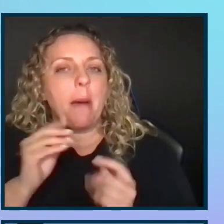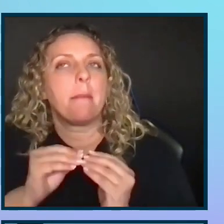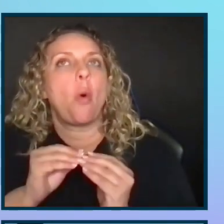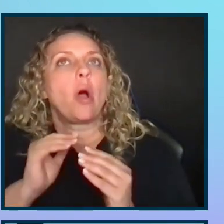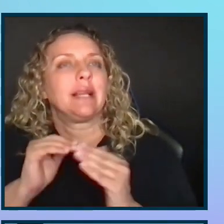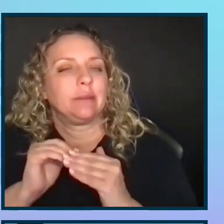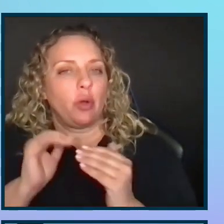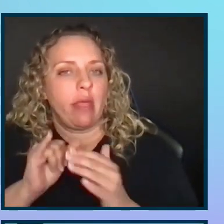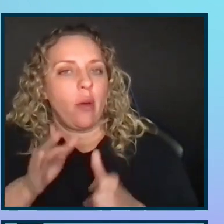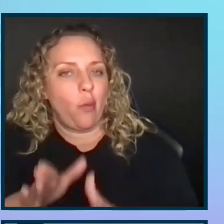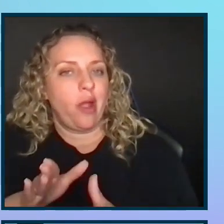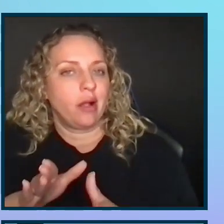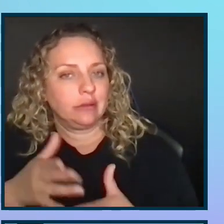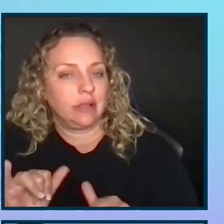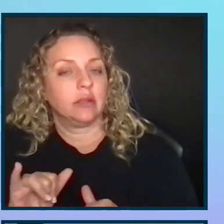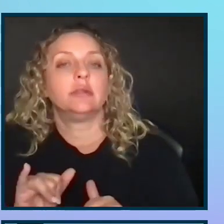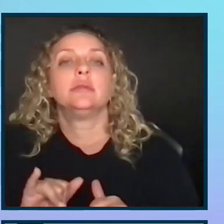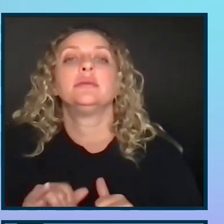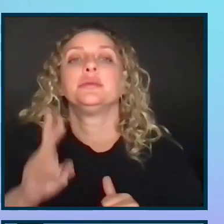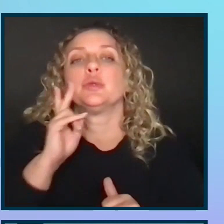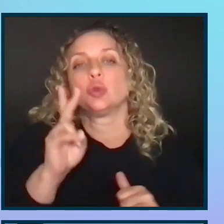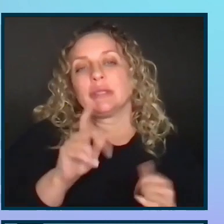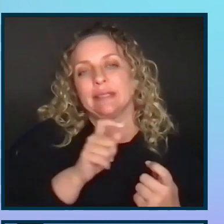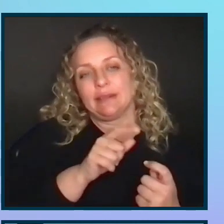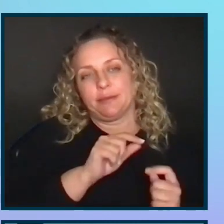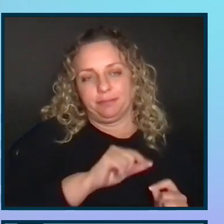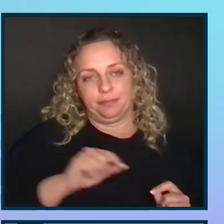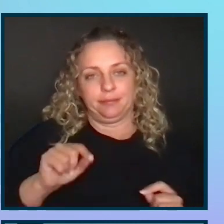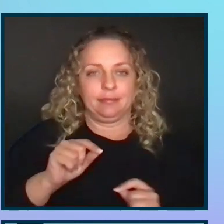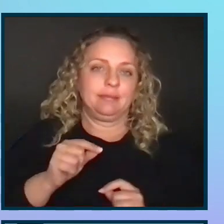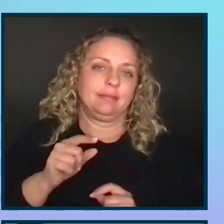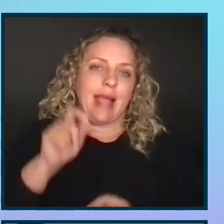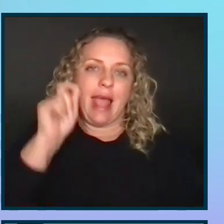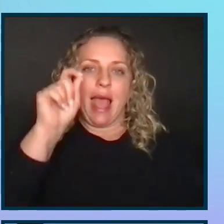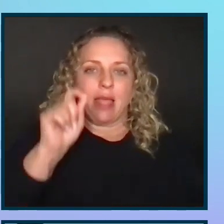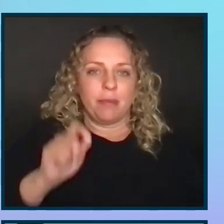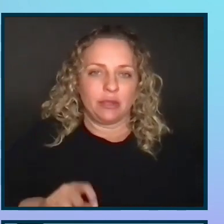So on the left side of the image, you can see some elemental explorations and on the right there's some in situation explorations.